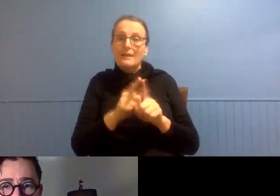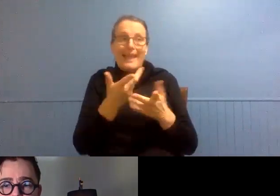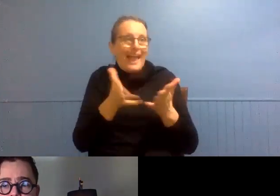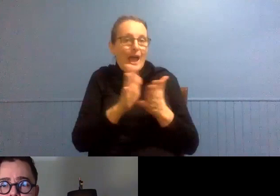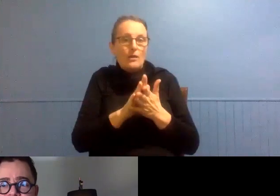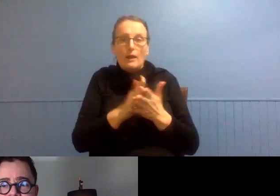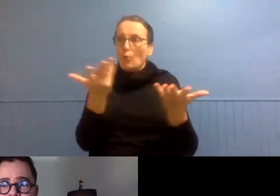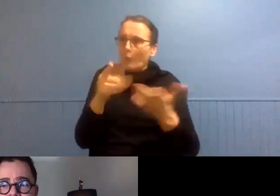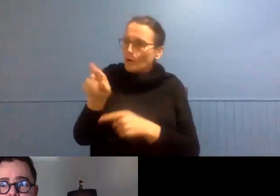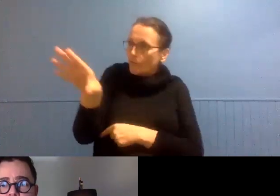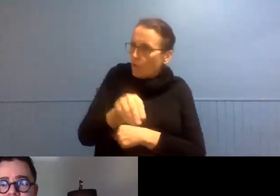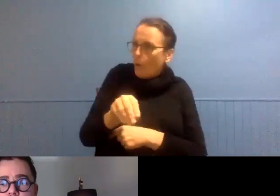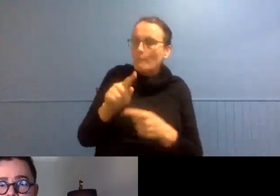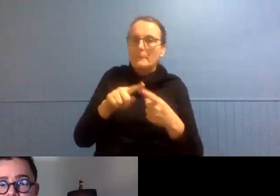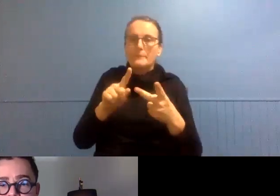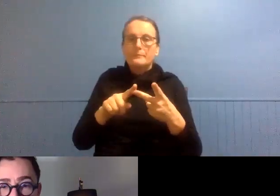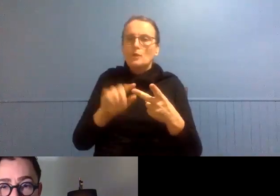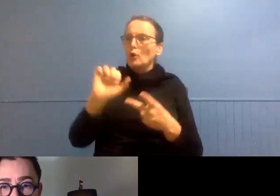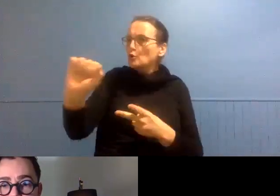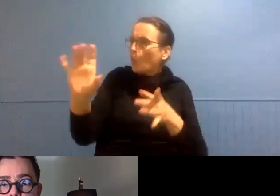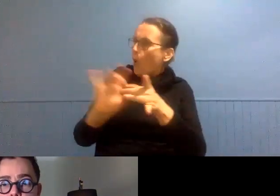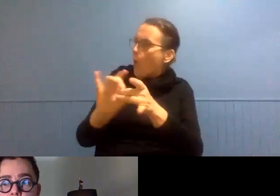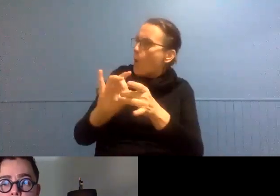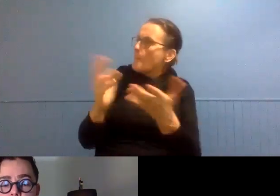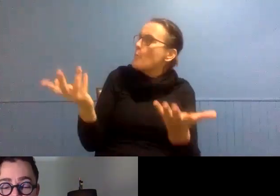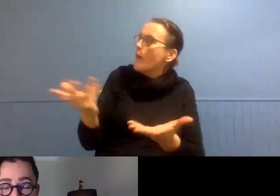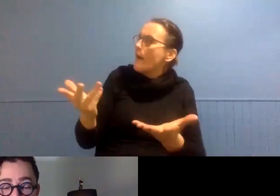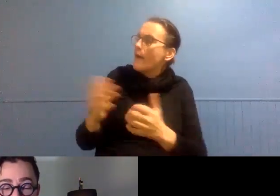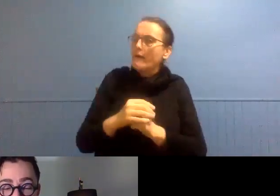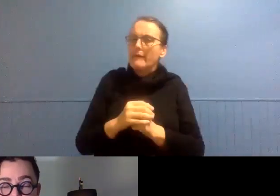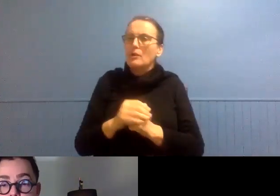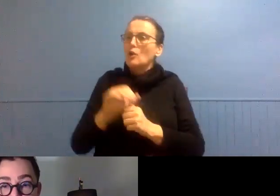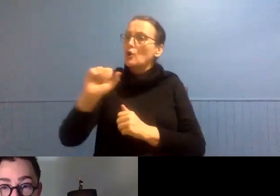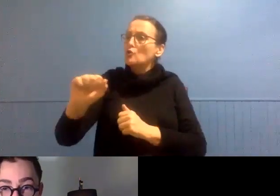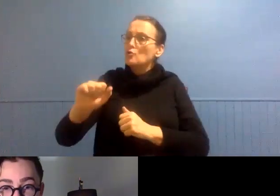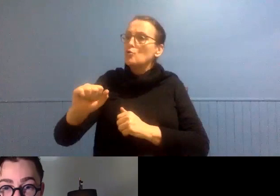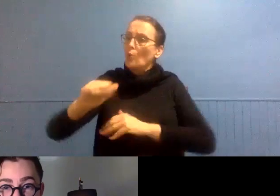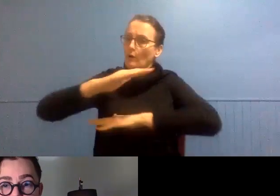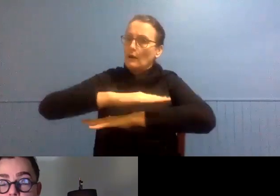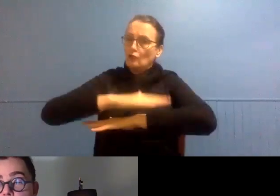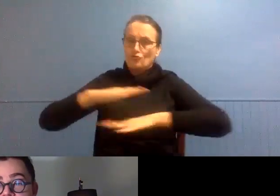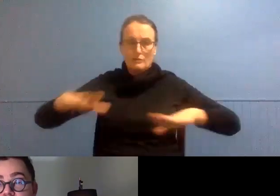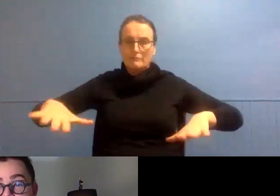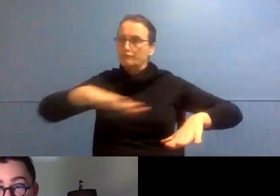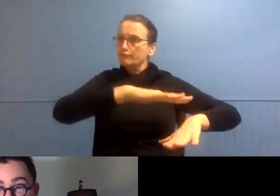Or things like, "Where is home to you? " Or what country did you grow up on? Or where did your parents